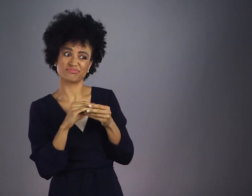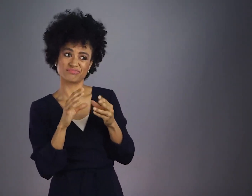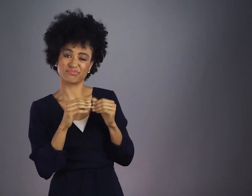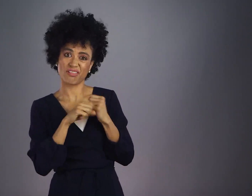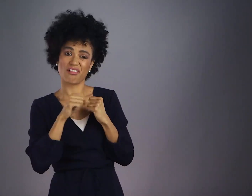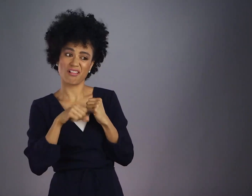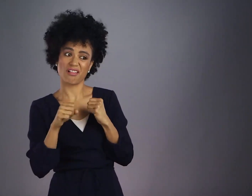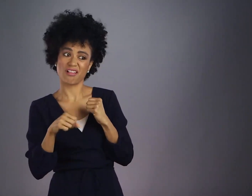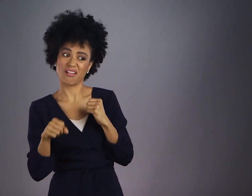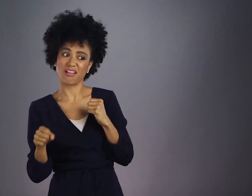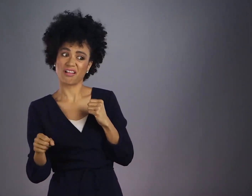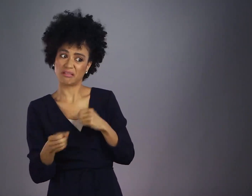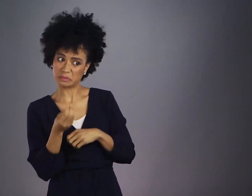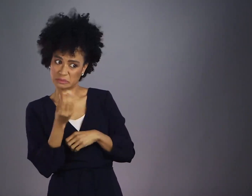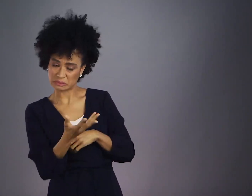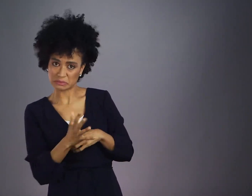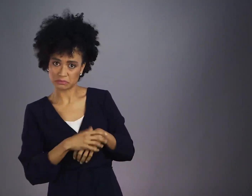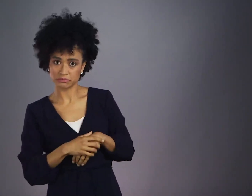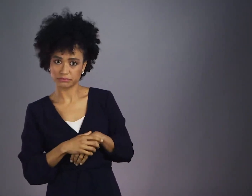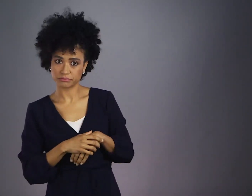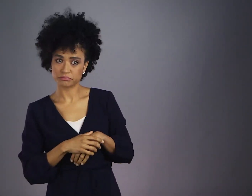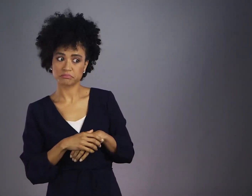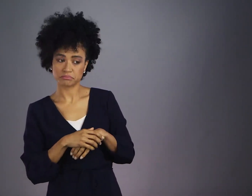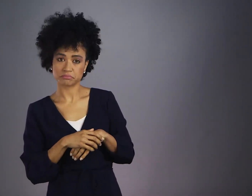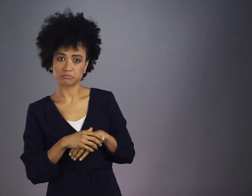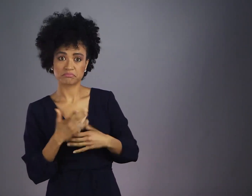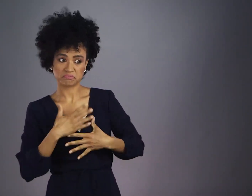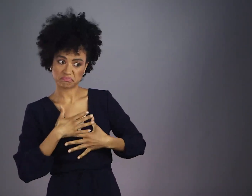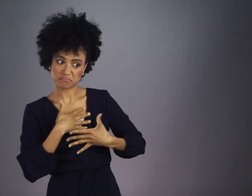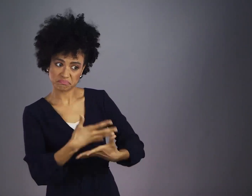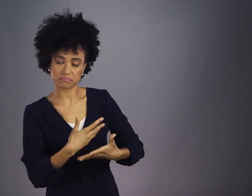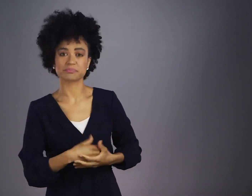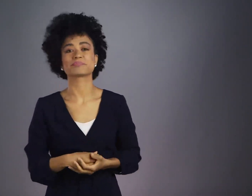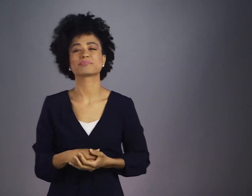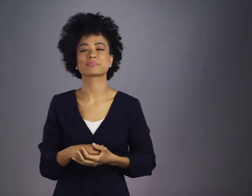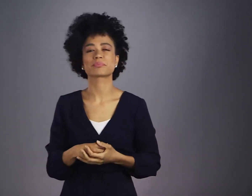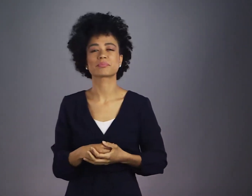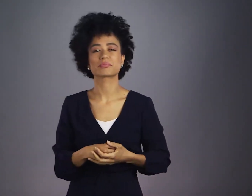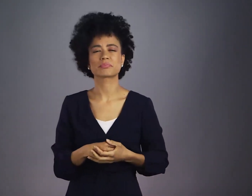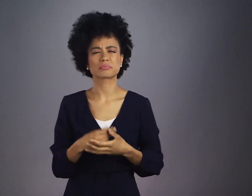We explain to our partner what we are about to do and why we have to do it.